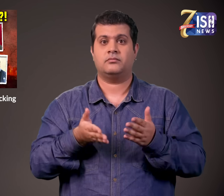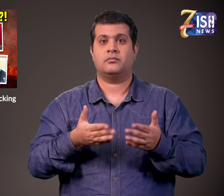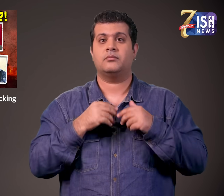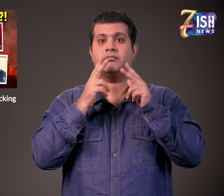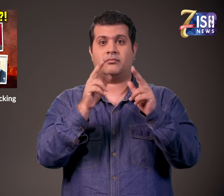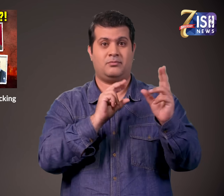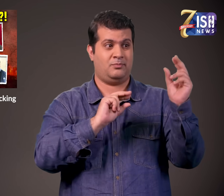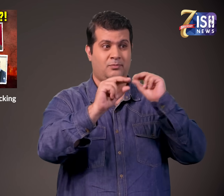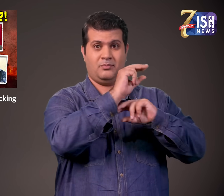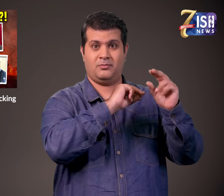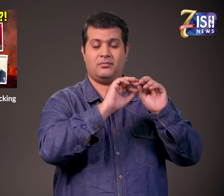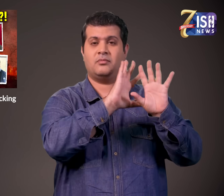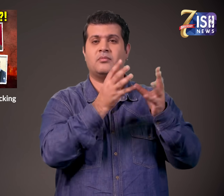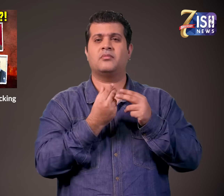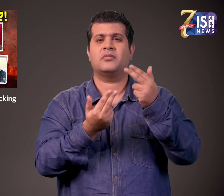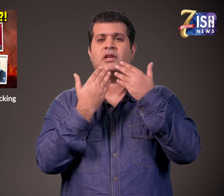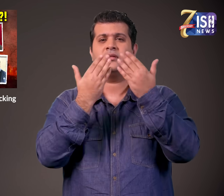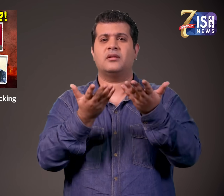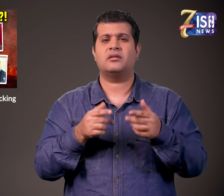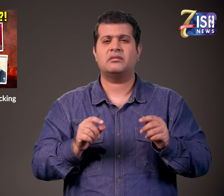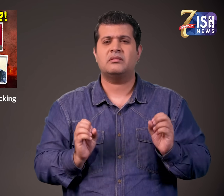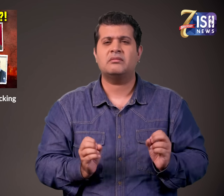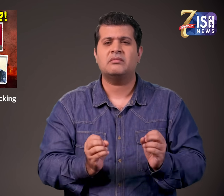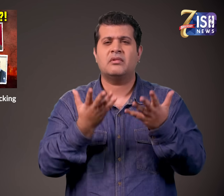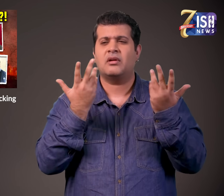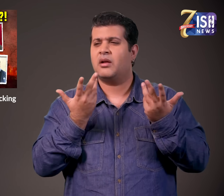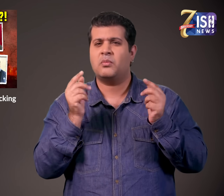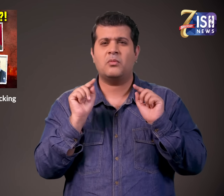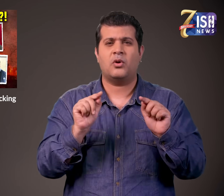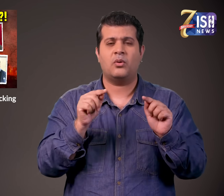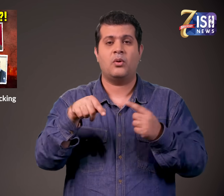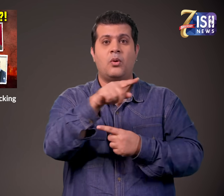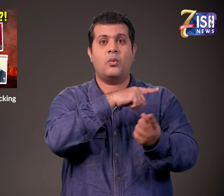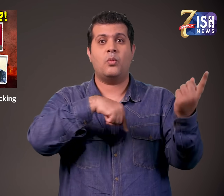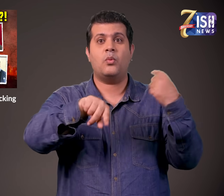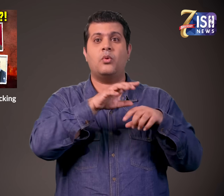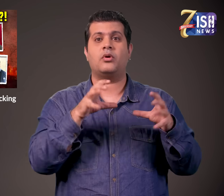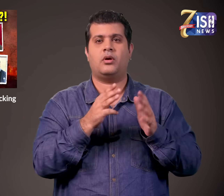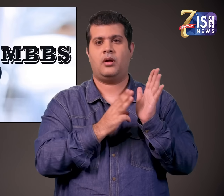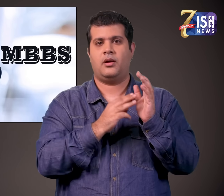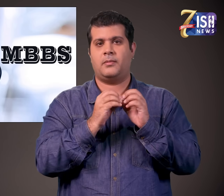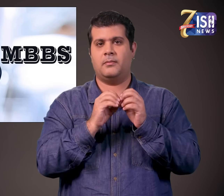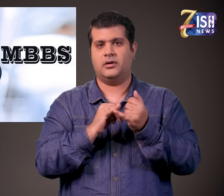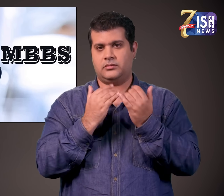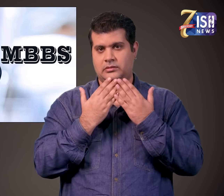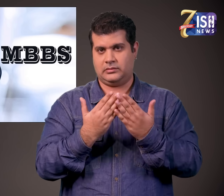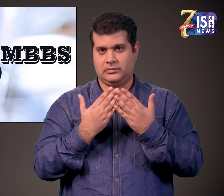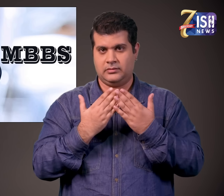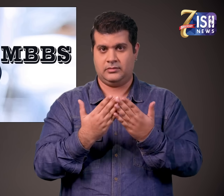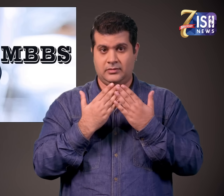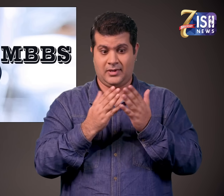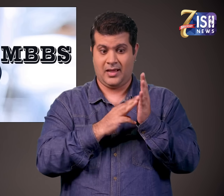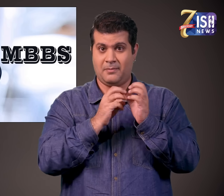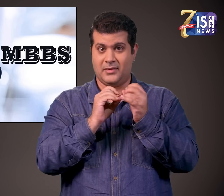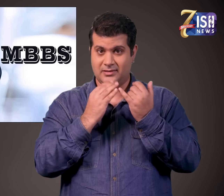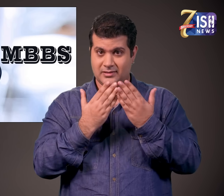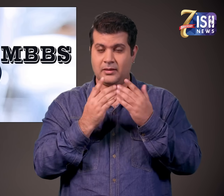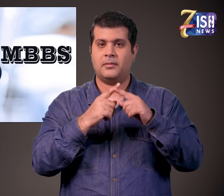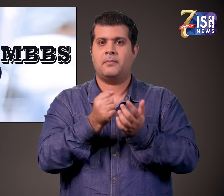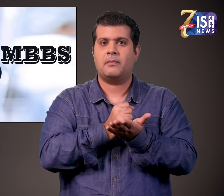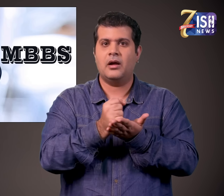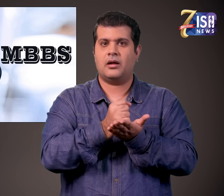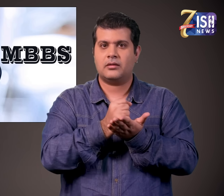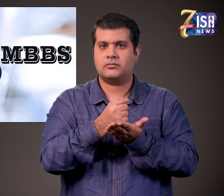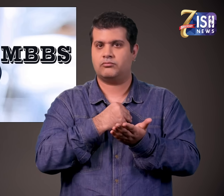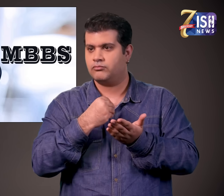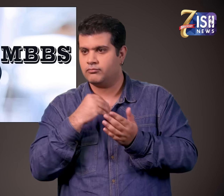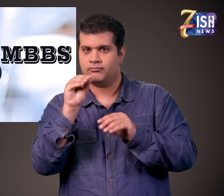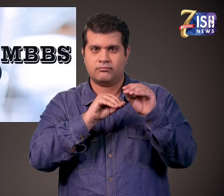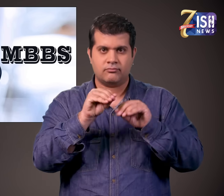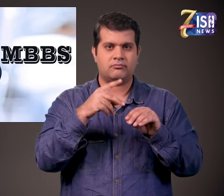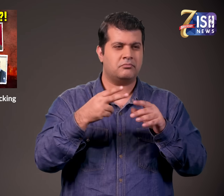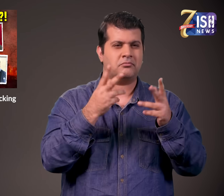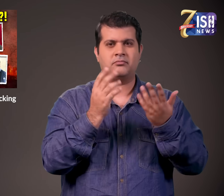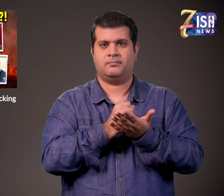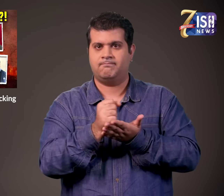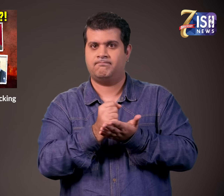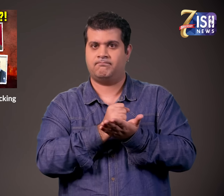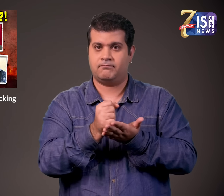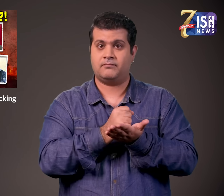Sources said their radicalisation began when they were pursuing the MBBS course or doing internships.